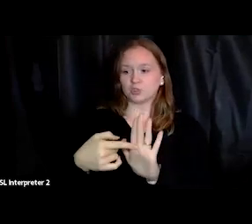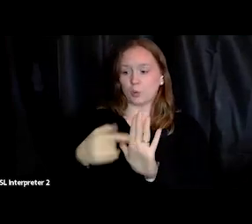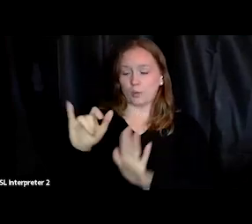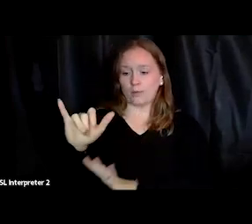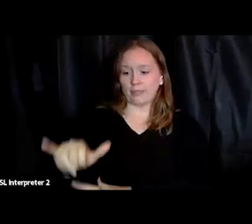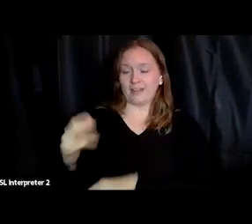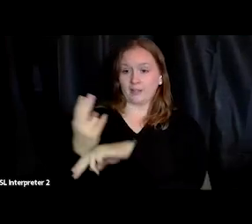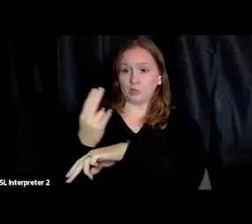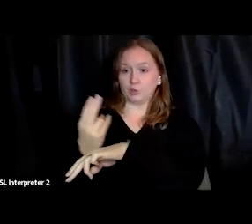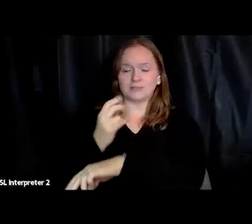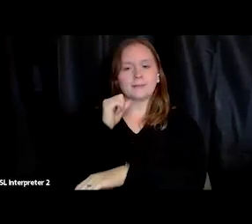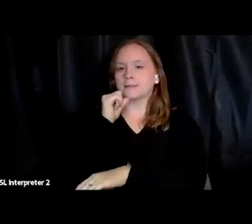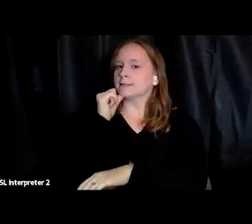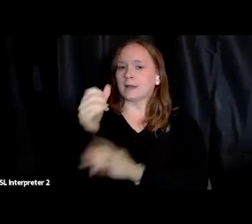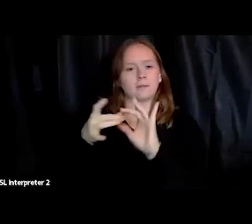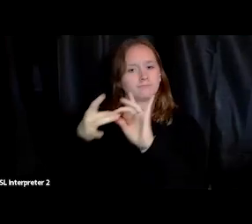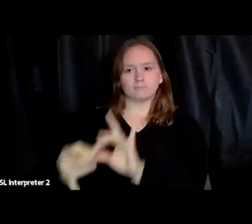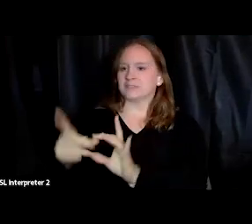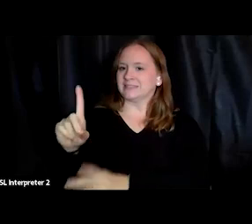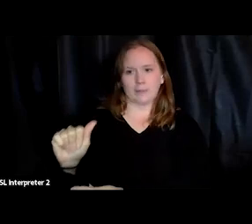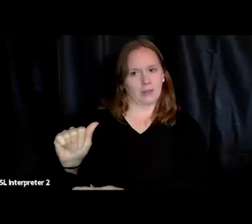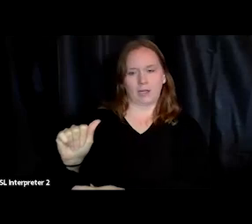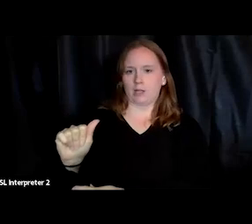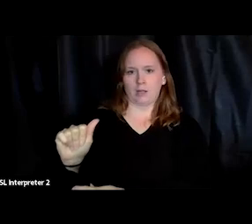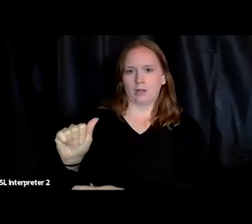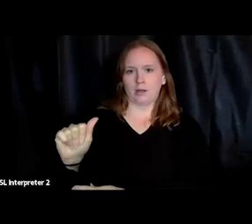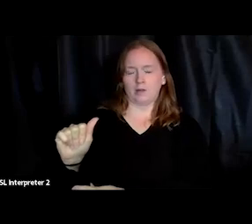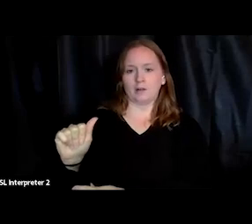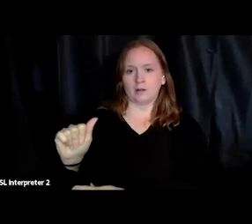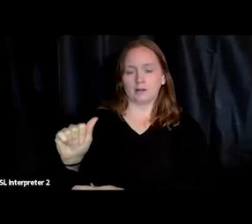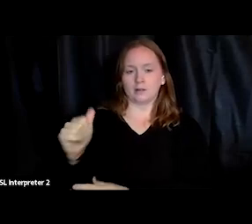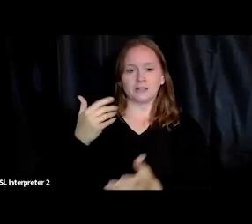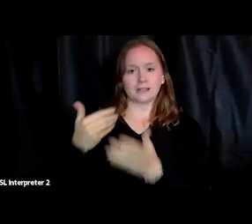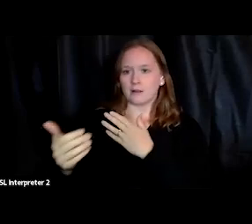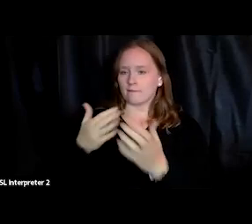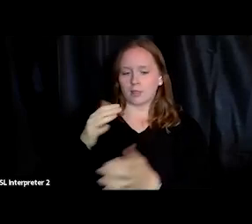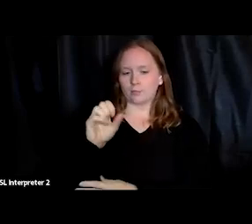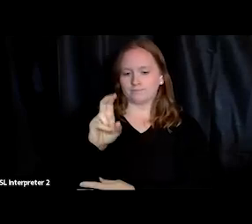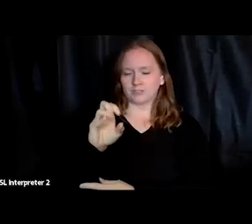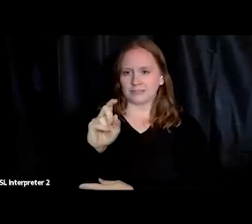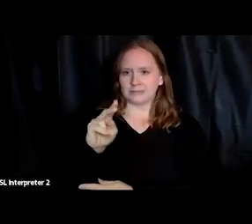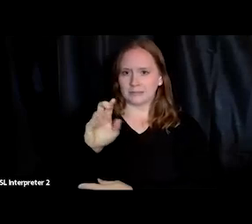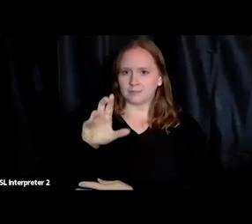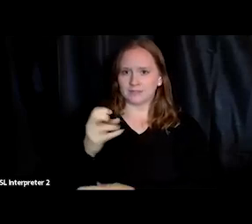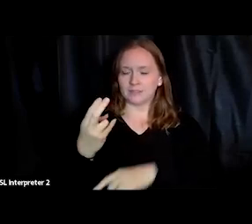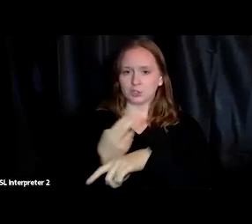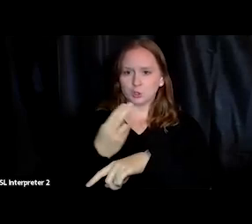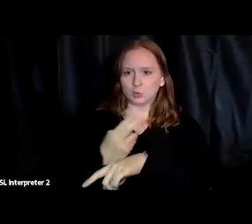That even outside of their substance use disorder, they still experience severe symptoms and functional limitations